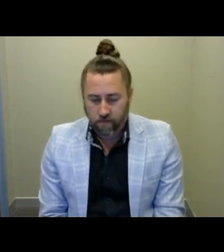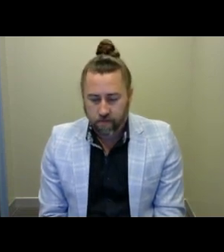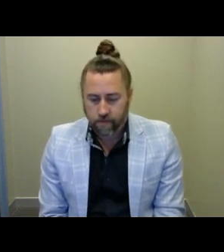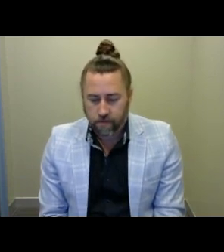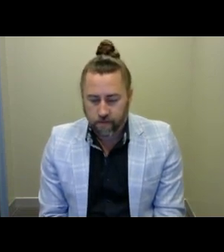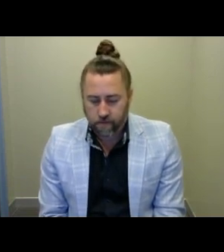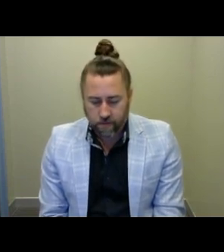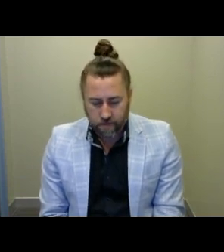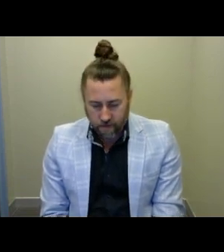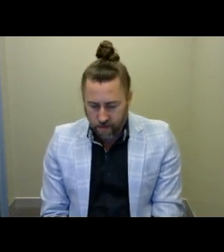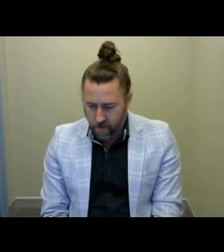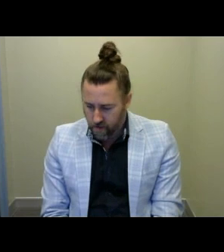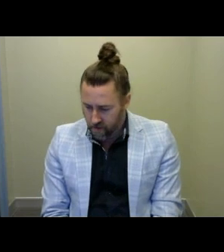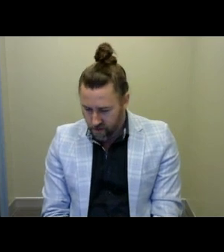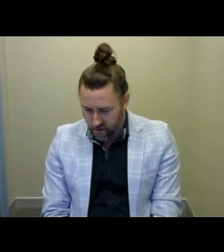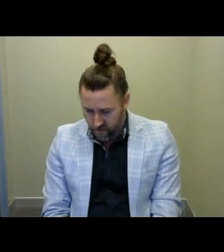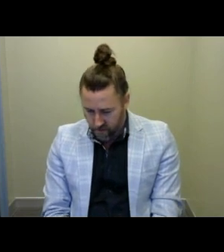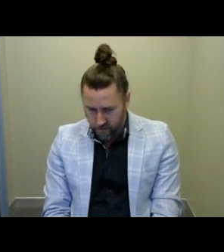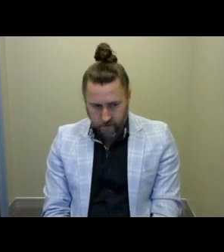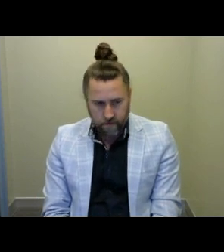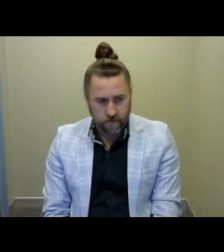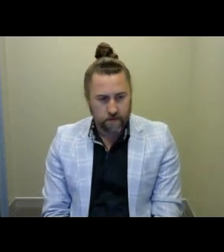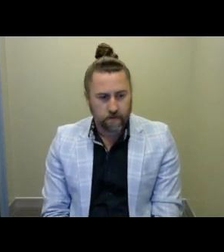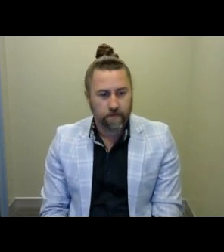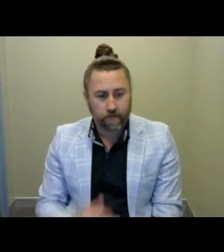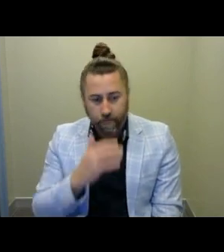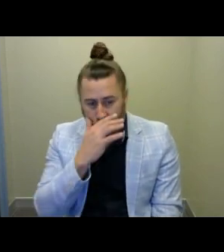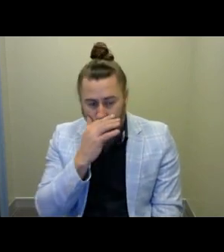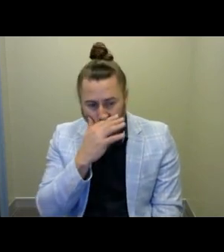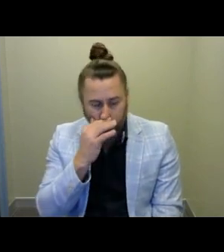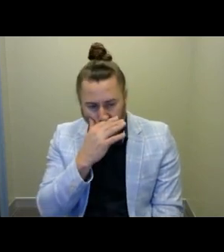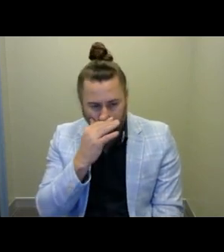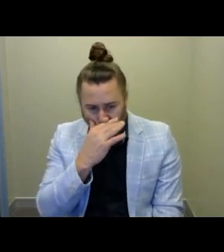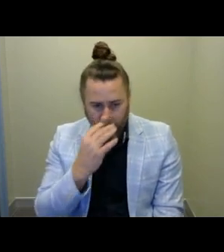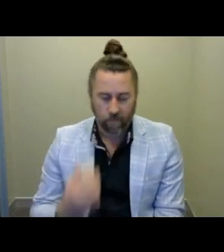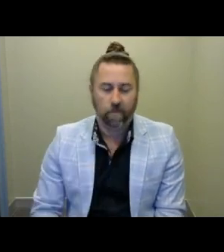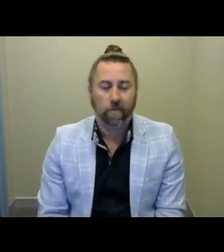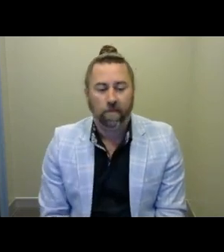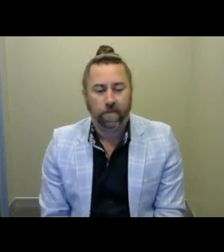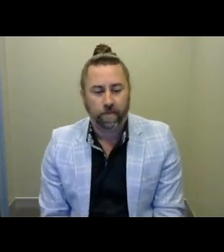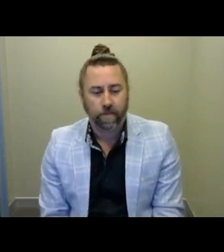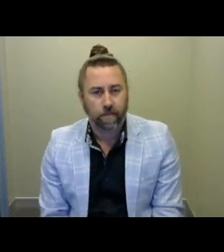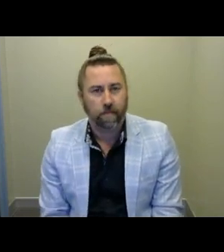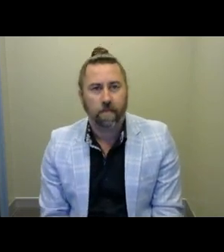the information for a specific client, or you would like to be prepared in case it ever does happen.